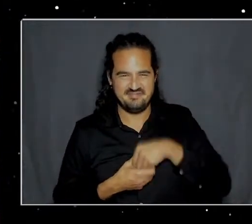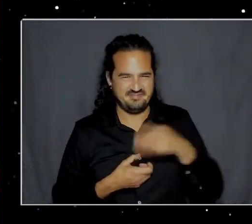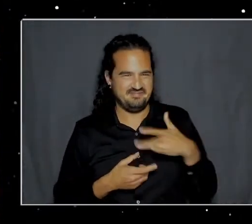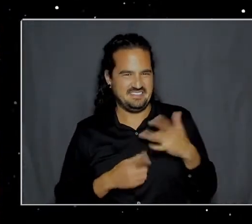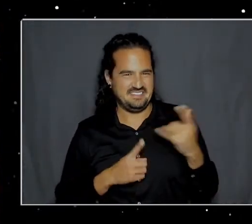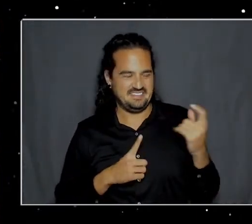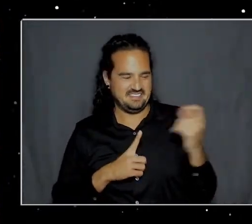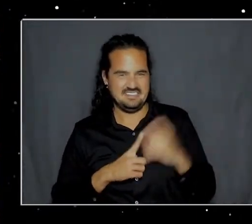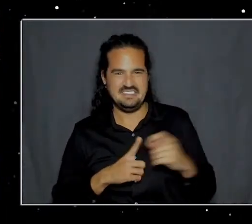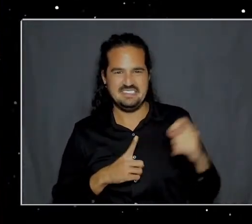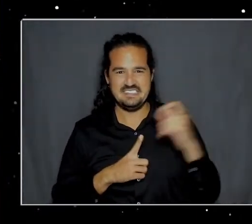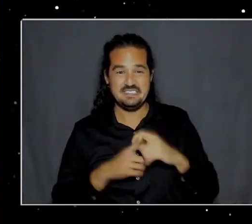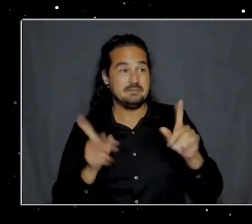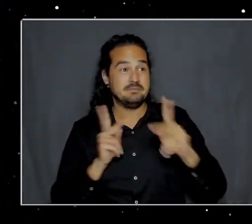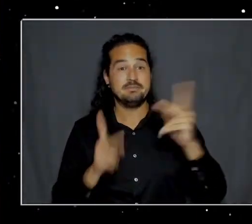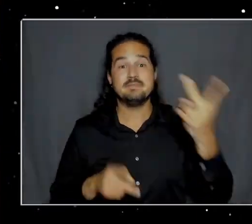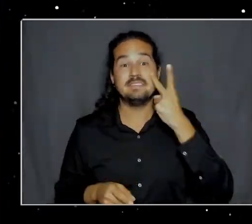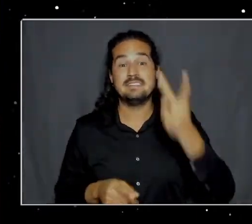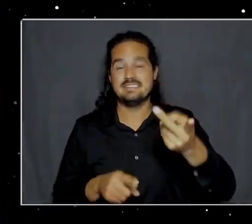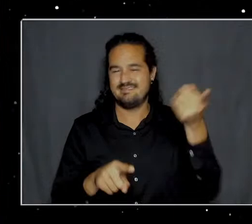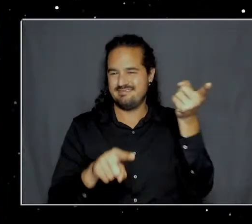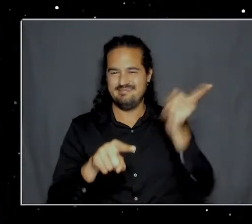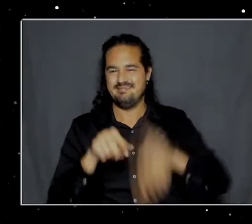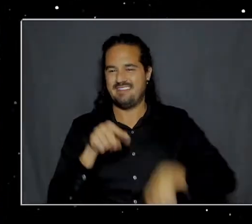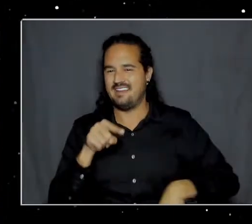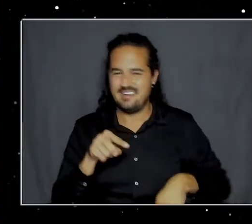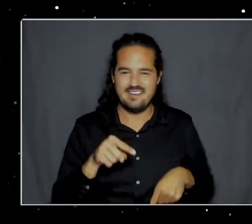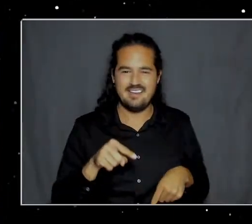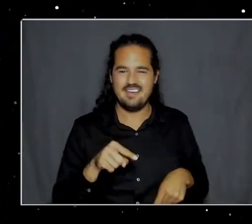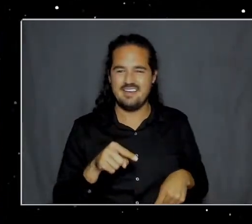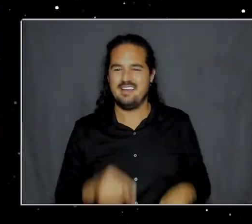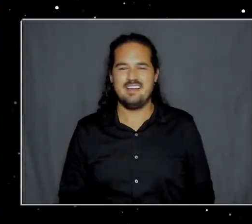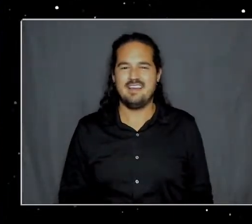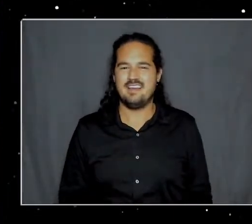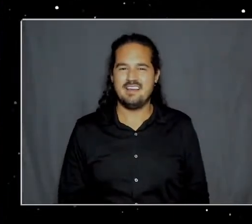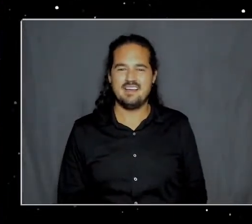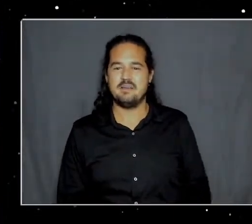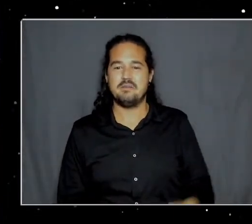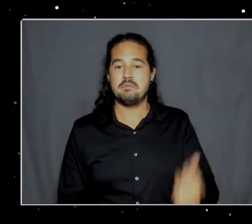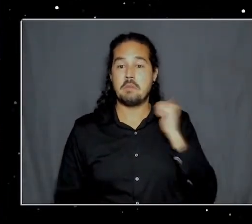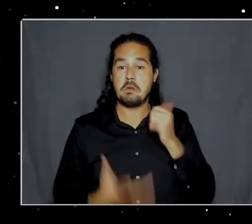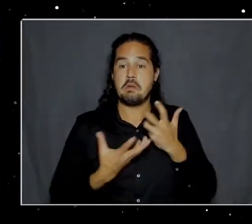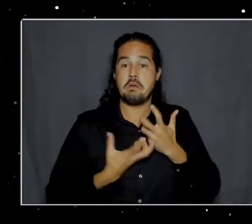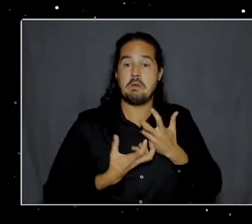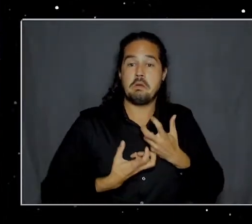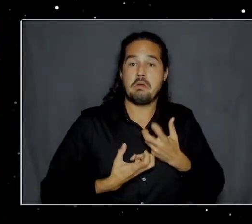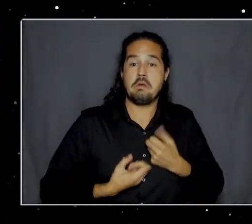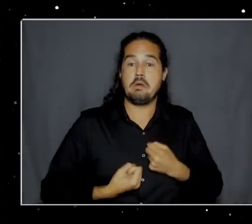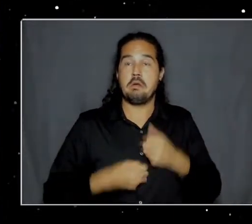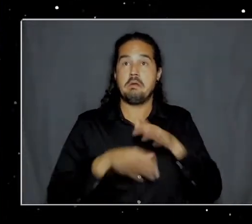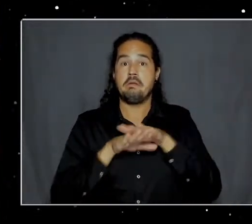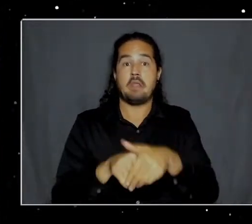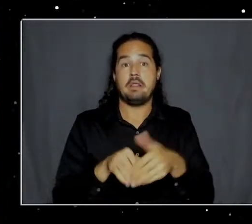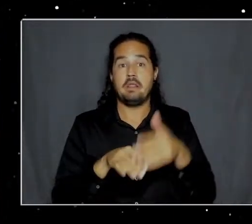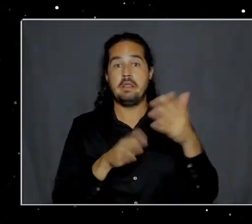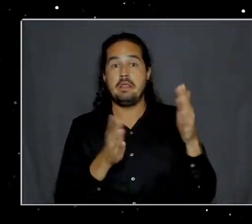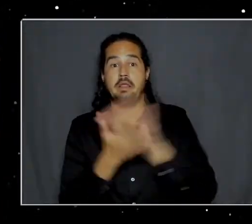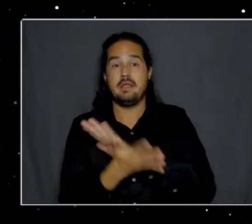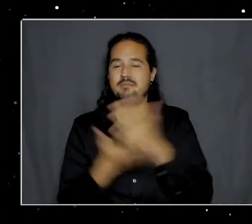[CHORUS] I GOT A FEELING INSIDE OF ME SOMETHING THAT NOBODY ELSE CAN SEE